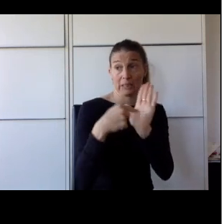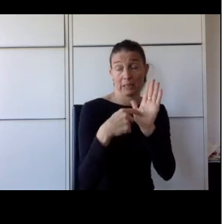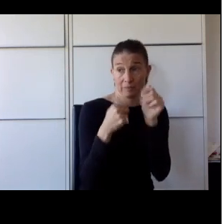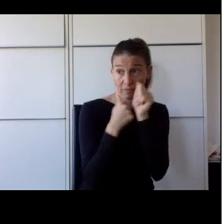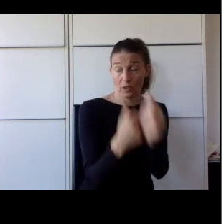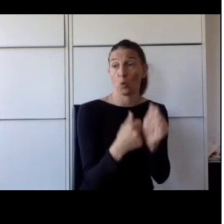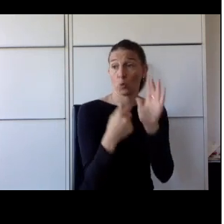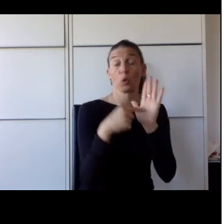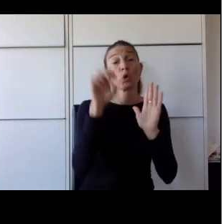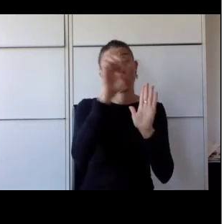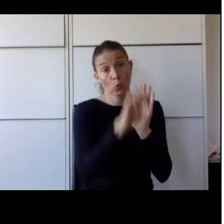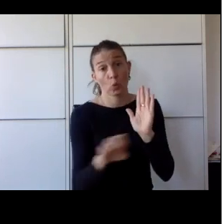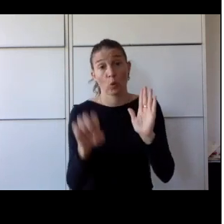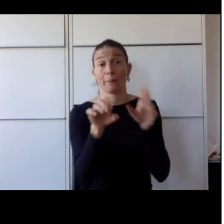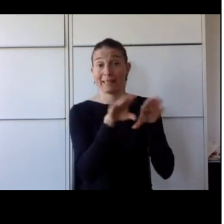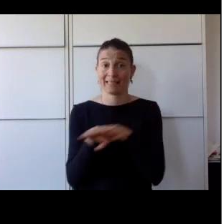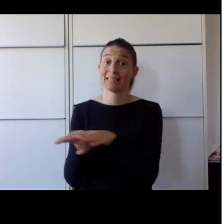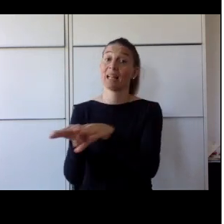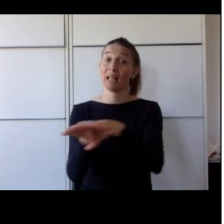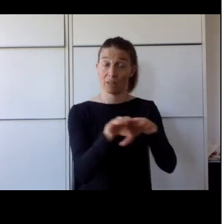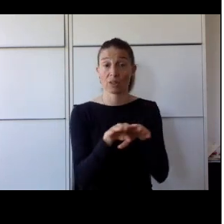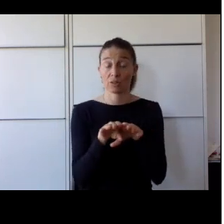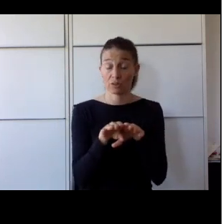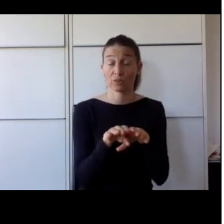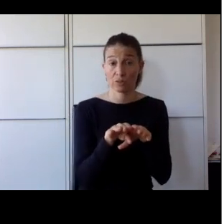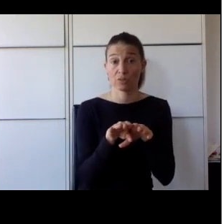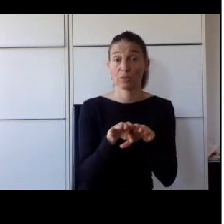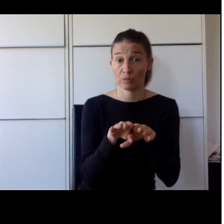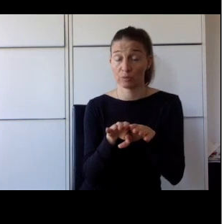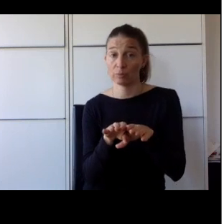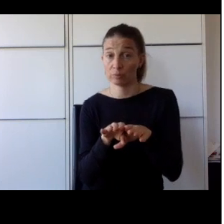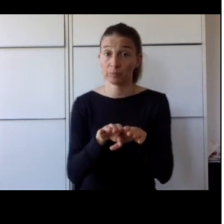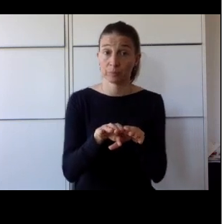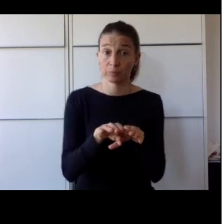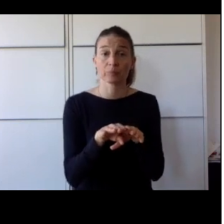which is by the way the standard for the Web Accessibility Directive.